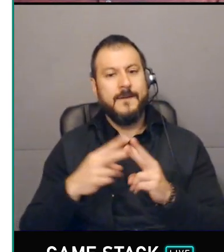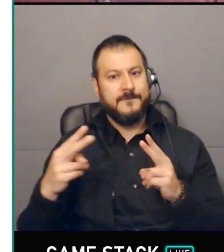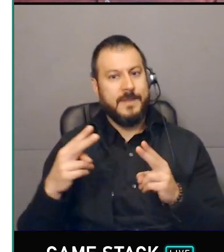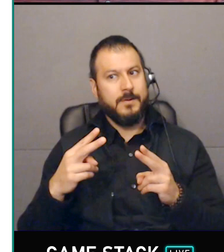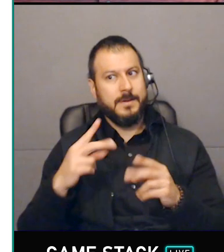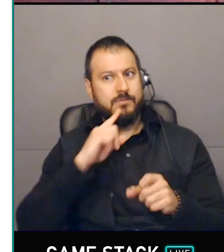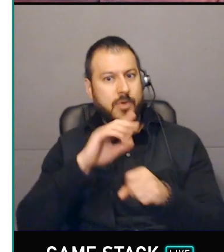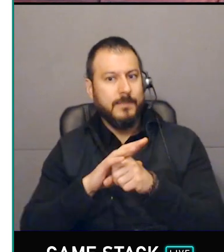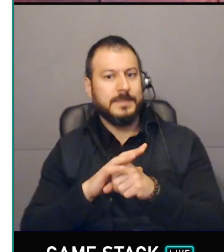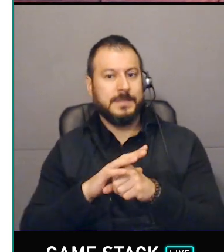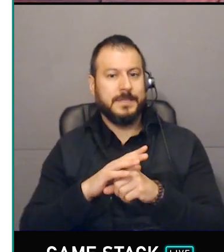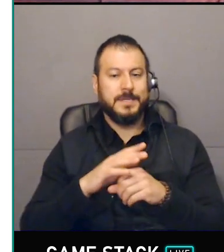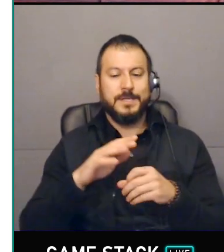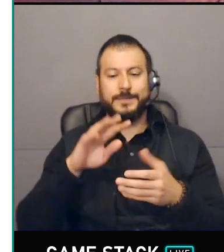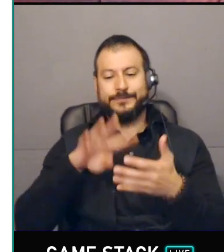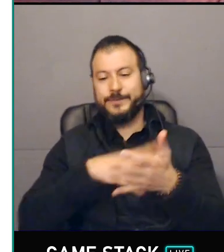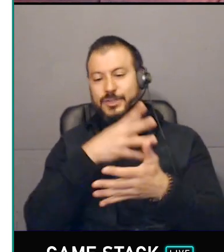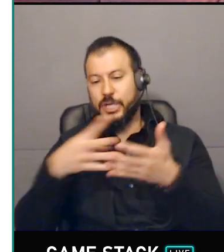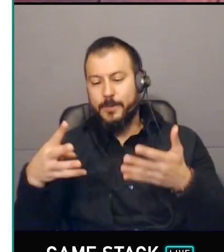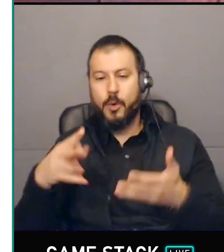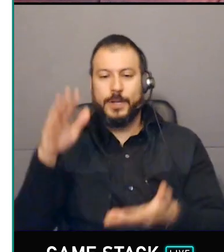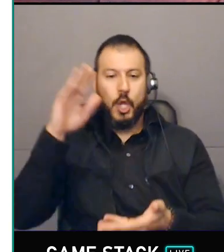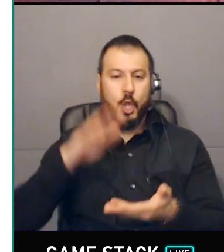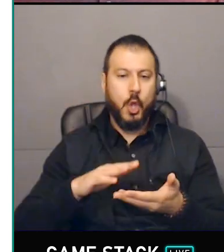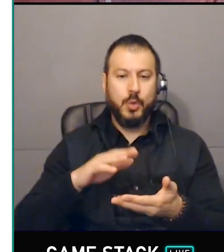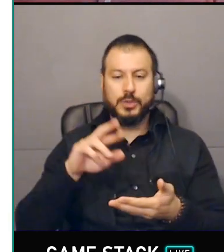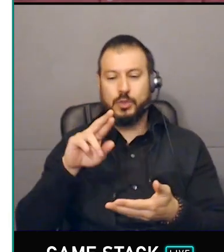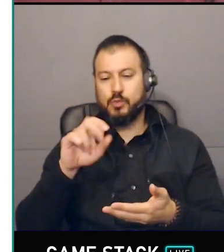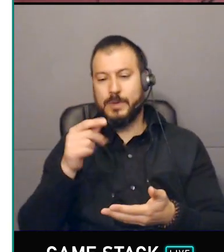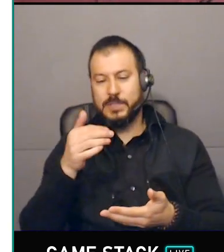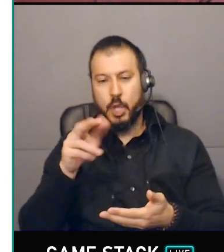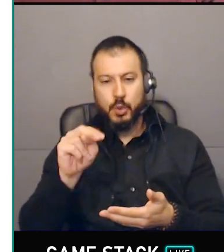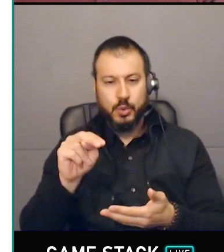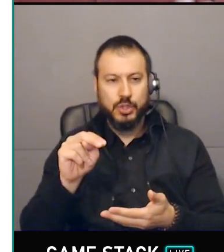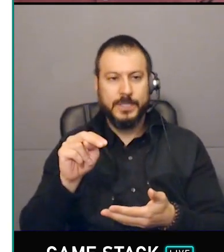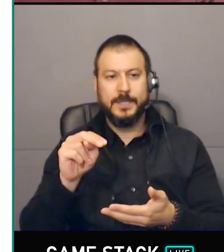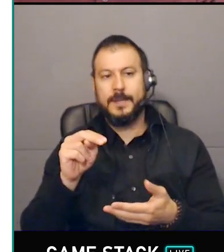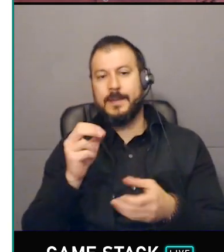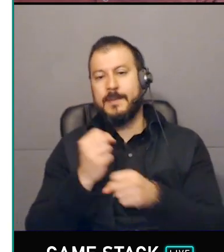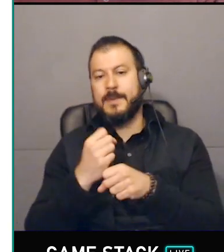Checkerboarding, lower resolution reservoirs, surrendering this lighting at lower resolution and upscaling.